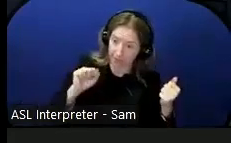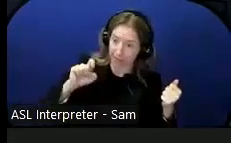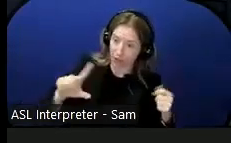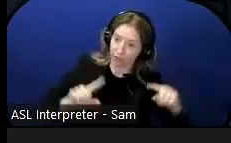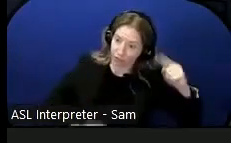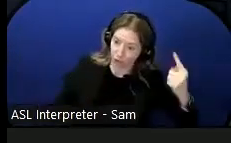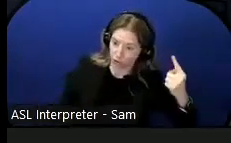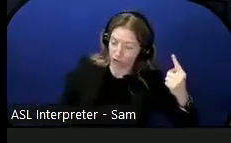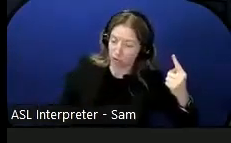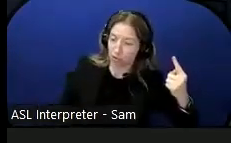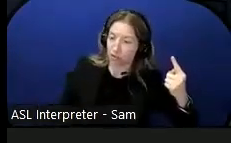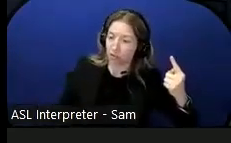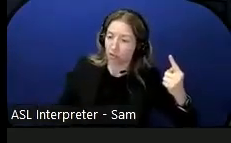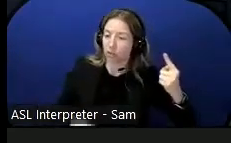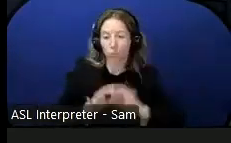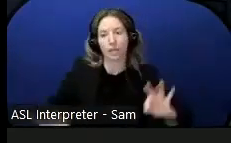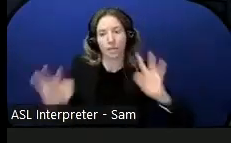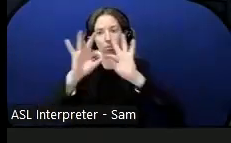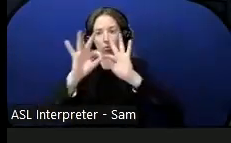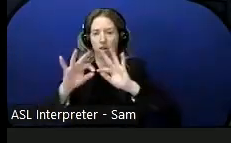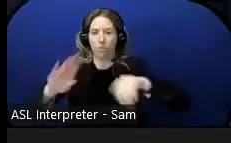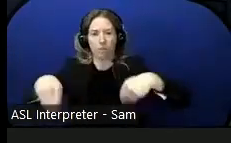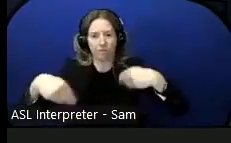or entered that culture early in their life.